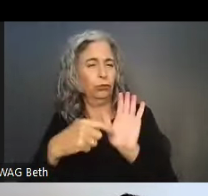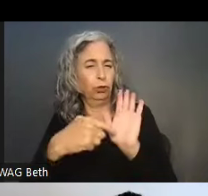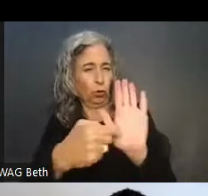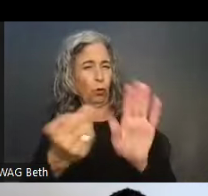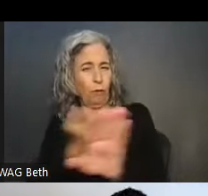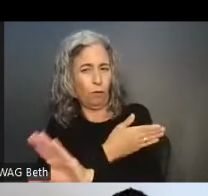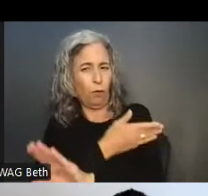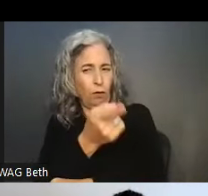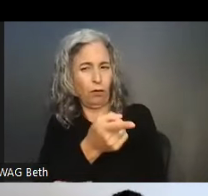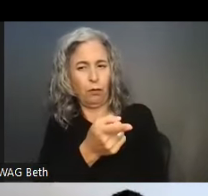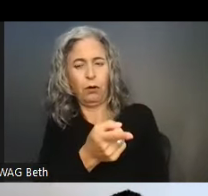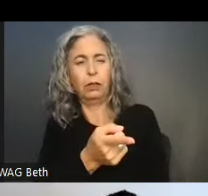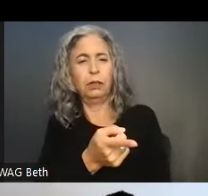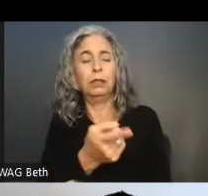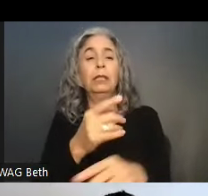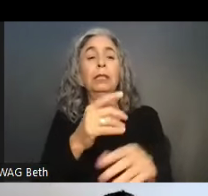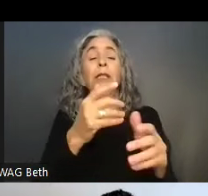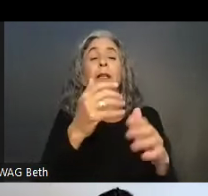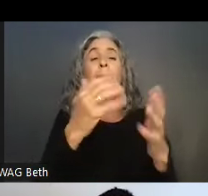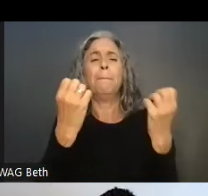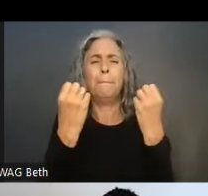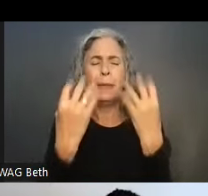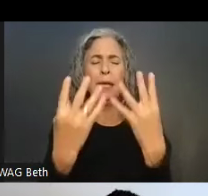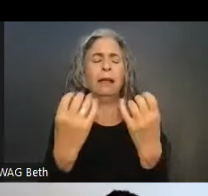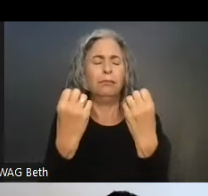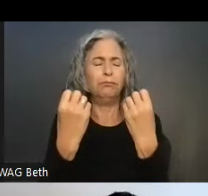After the set of computers and the millions and millions of other computers like this